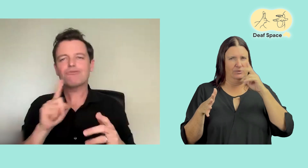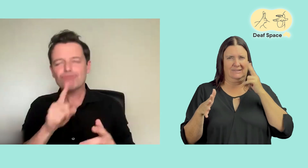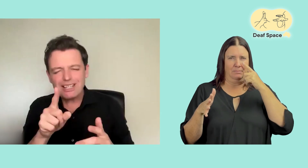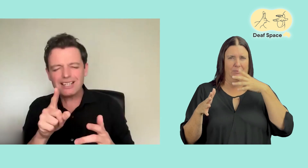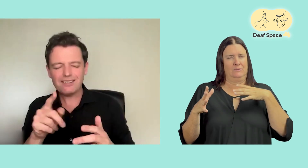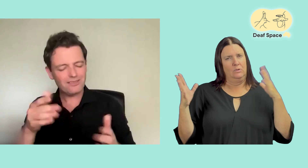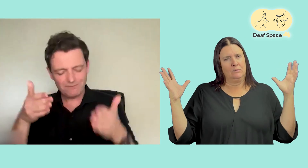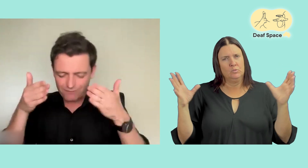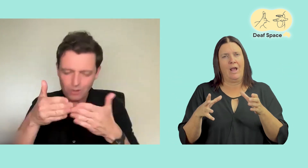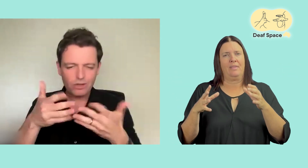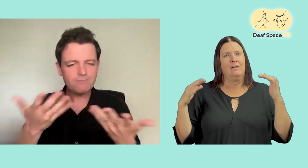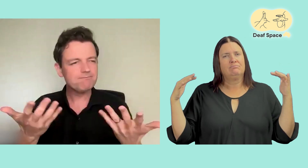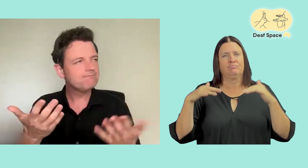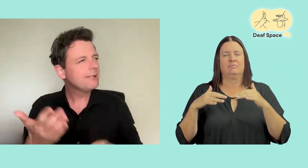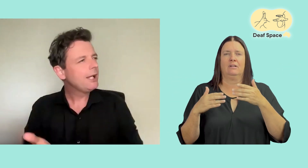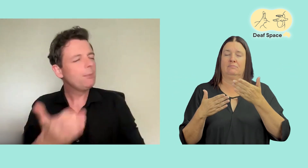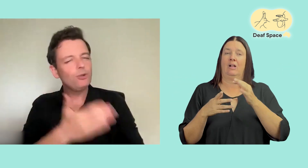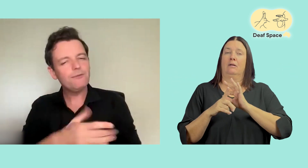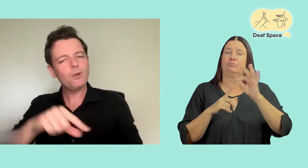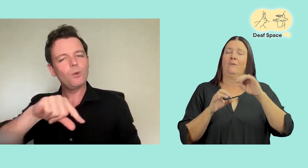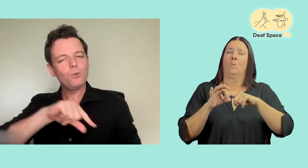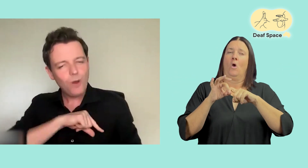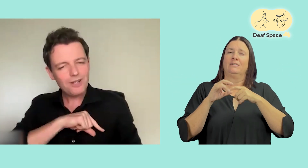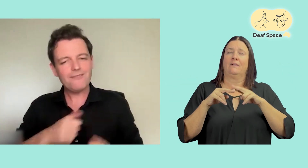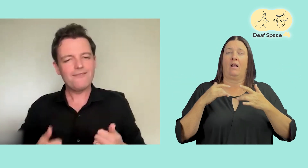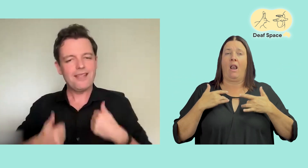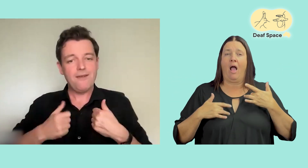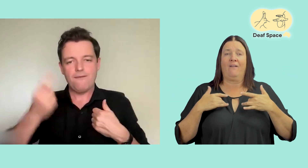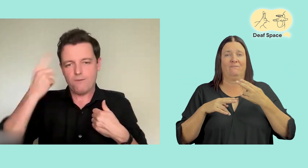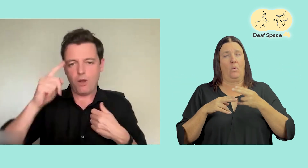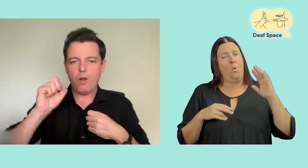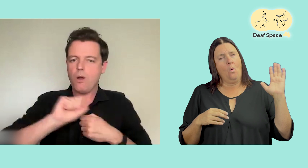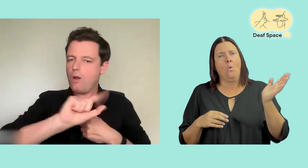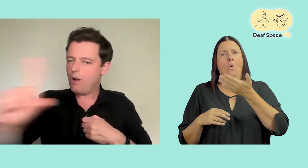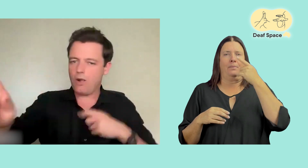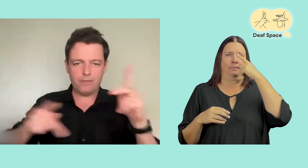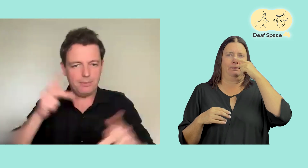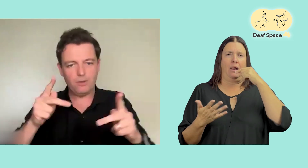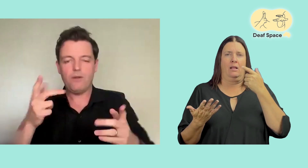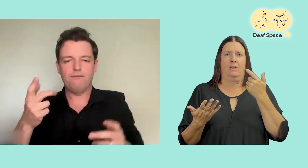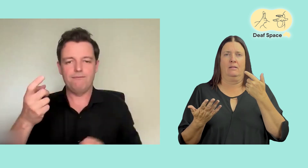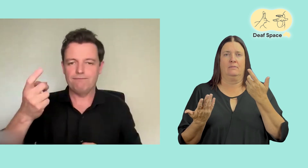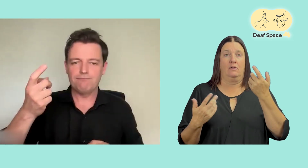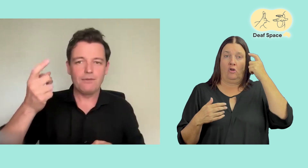We really need to focus on improving the quality of life for all people,